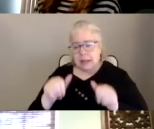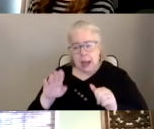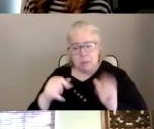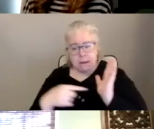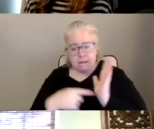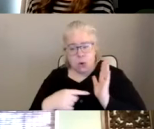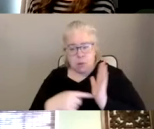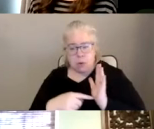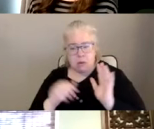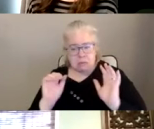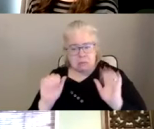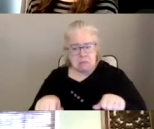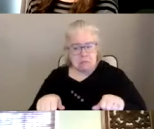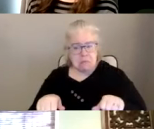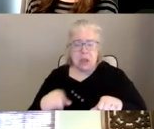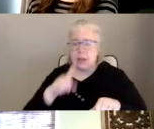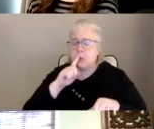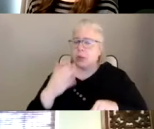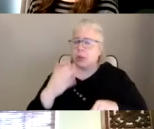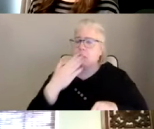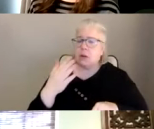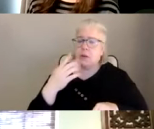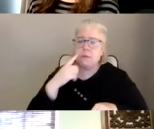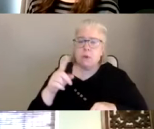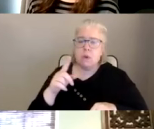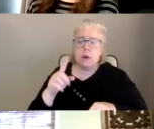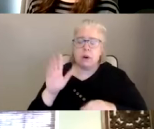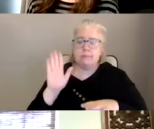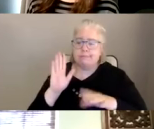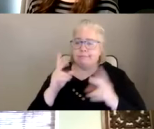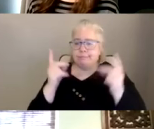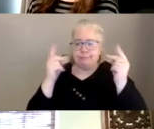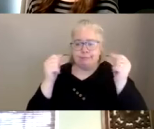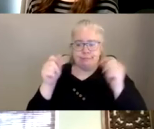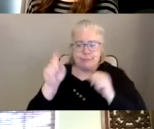This is really great for on-demand conversations.